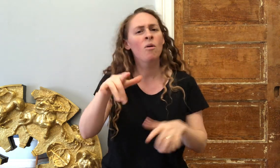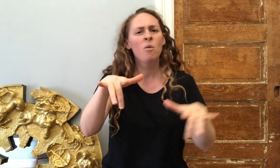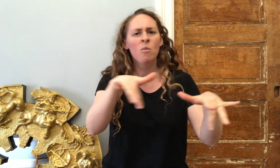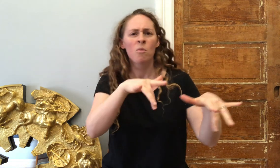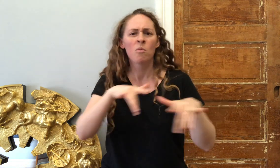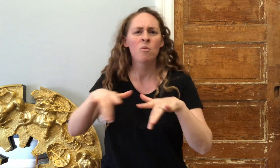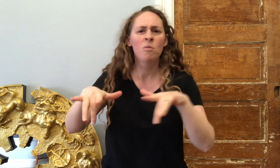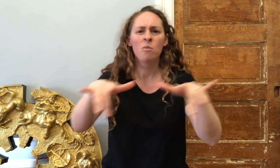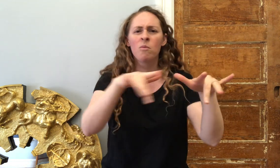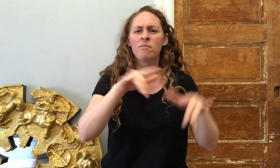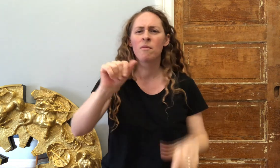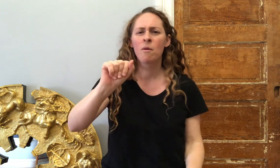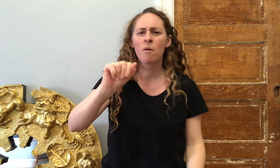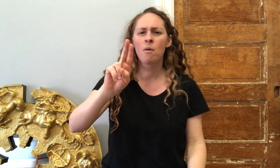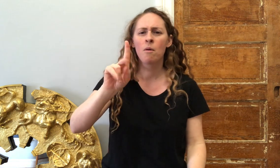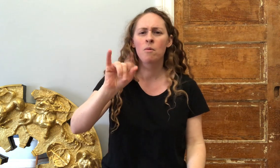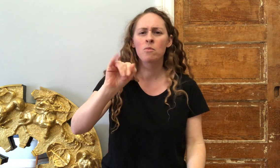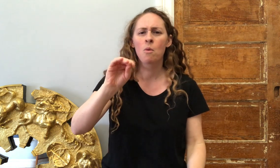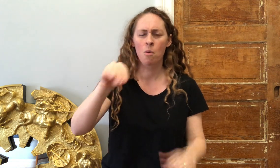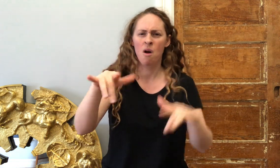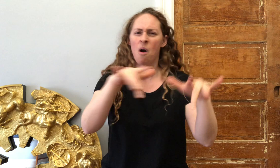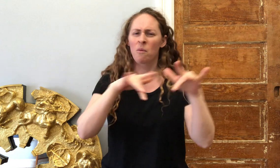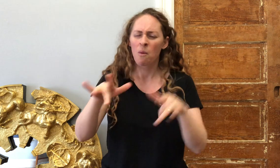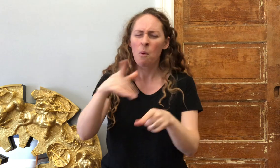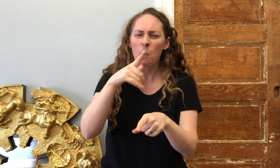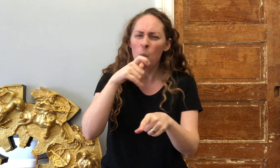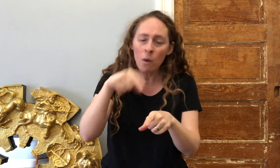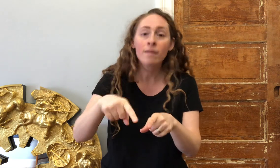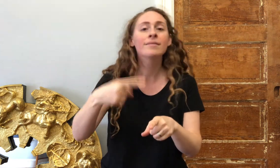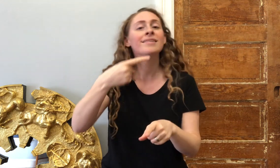to hear the audio recording